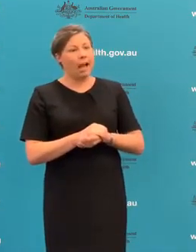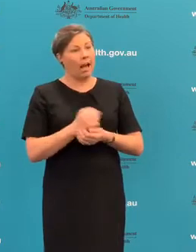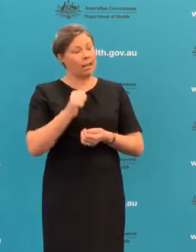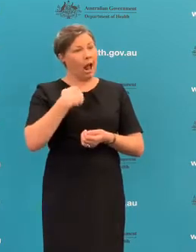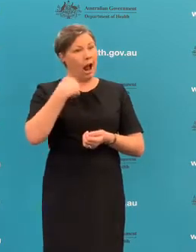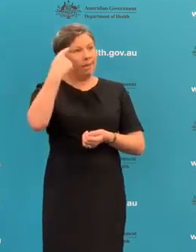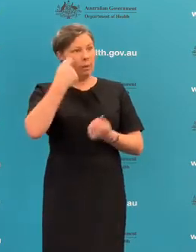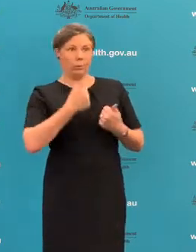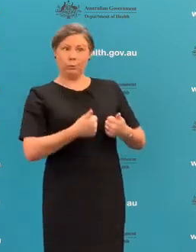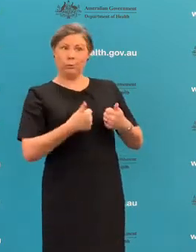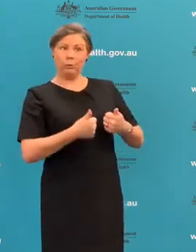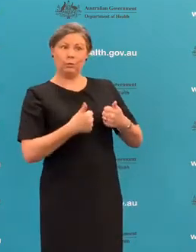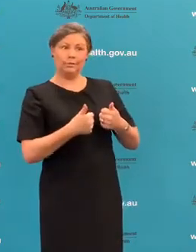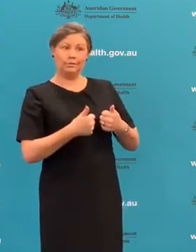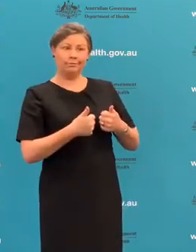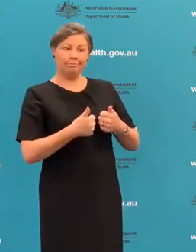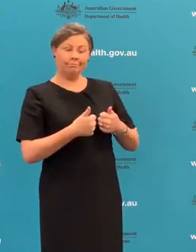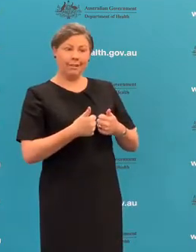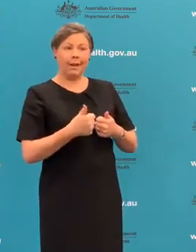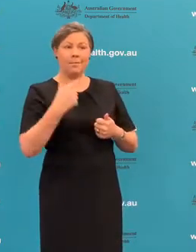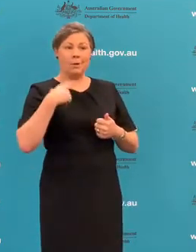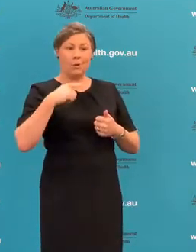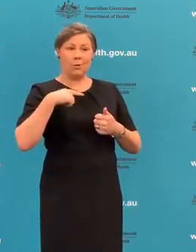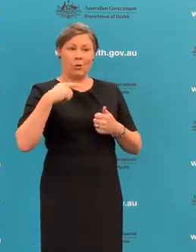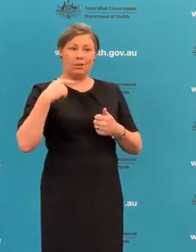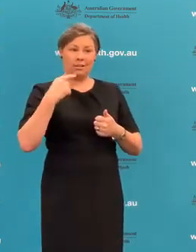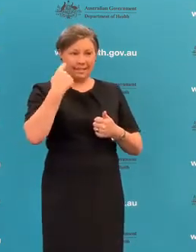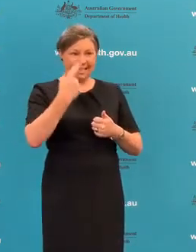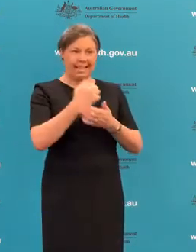obviously we have seen numbers going up and down